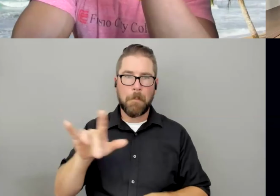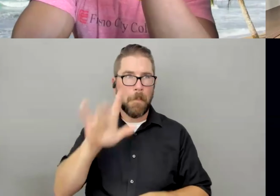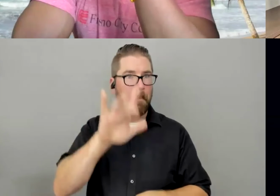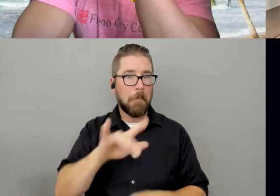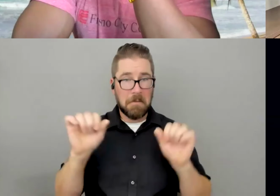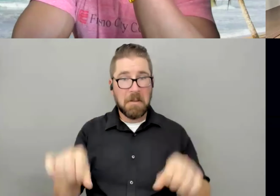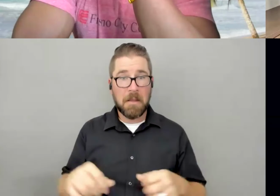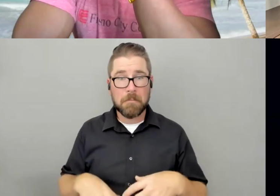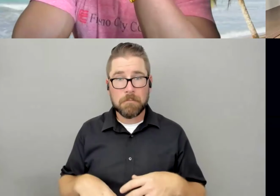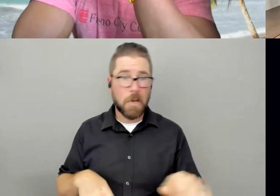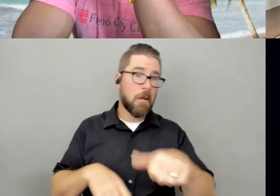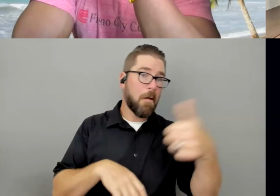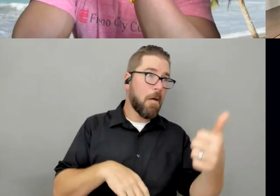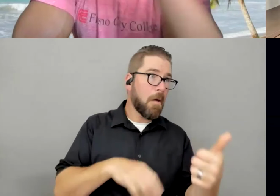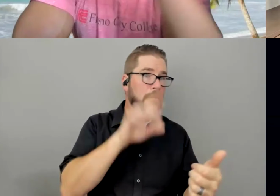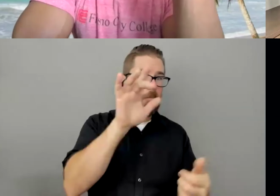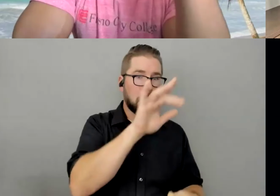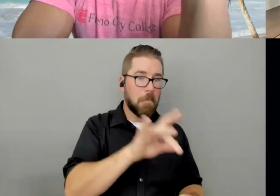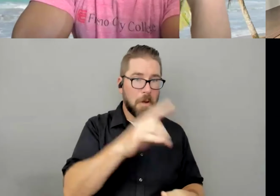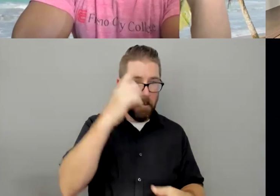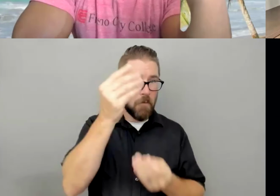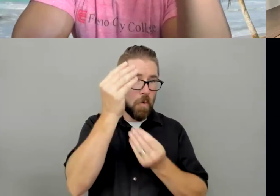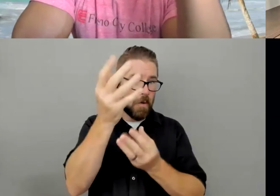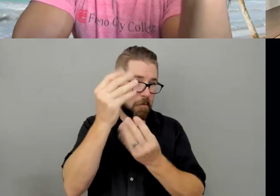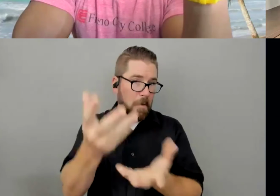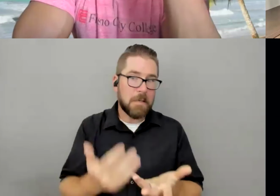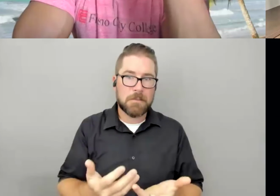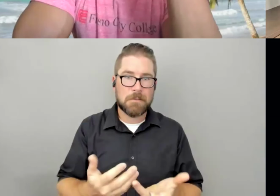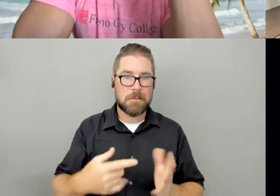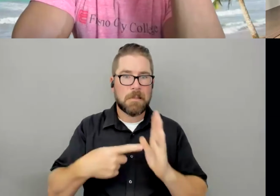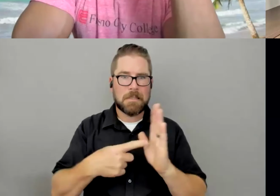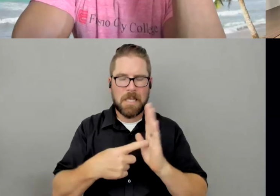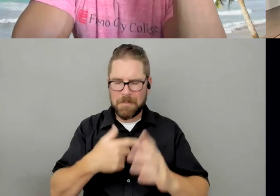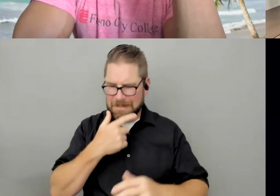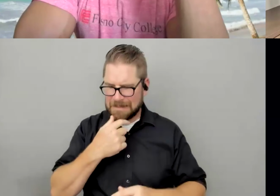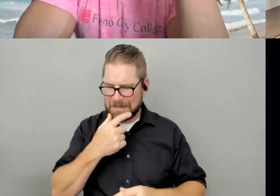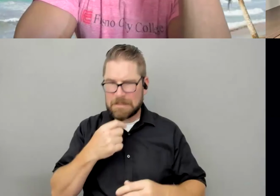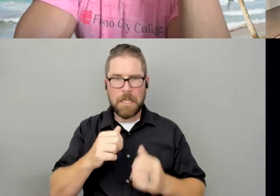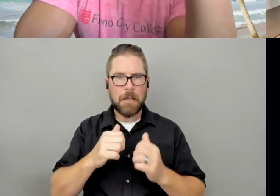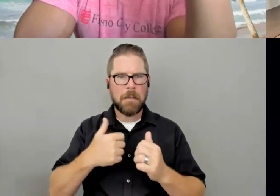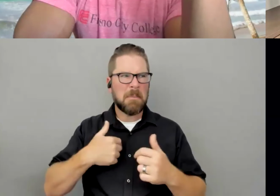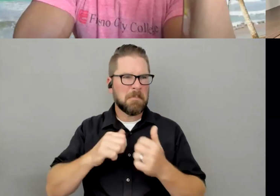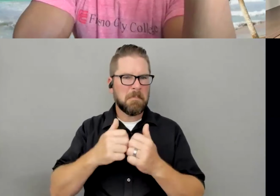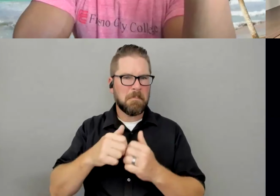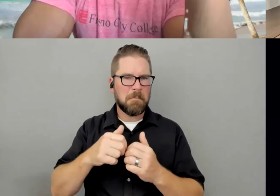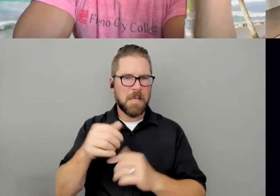So, you know, if you're like, okay, how do I raise a flag? You can go to the page on that. I see. Who are my